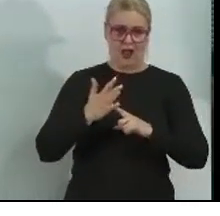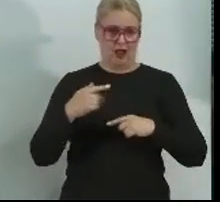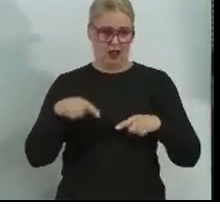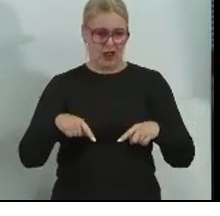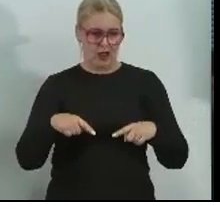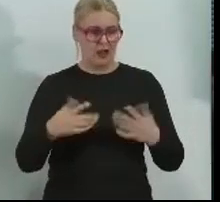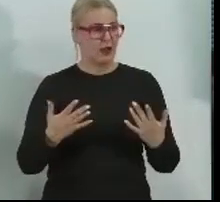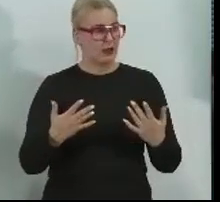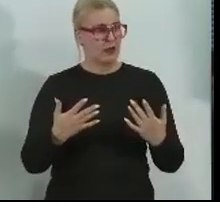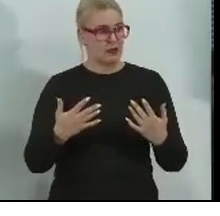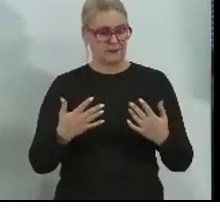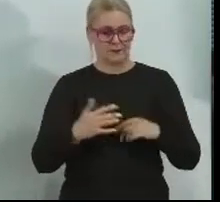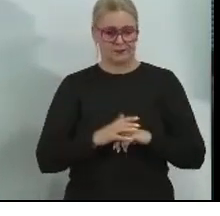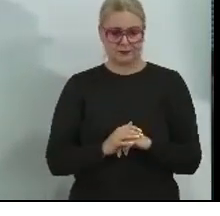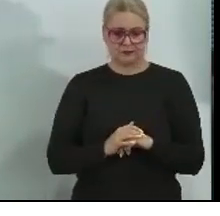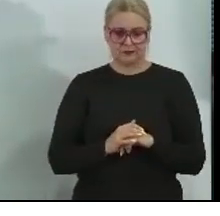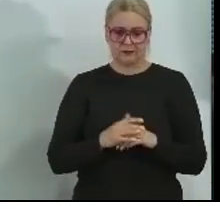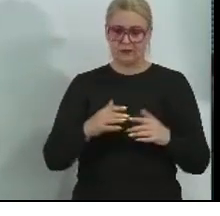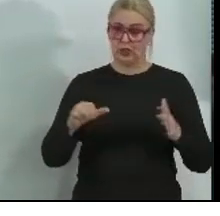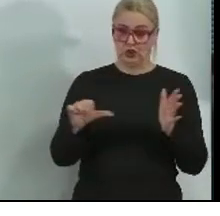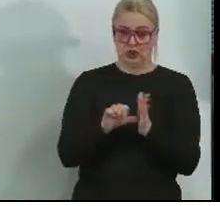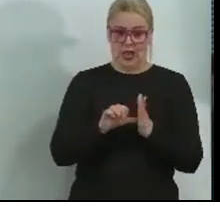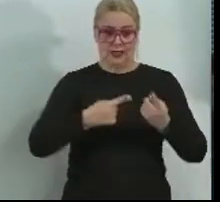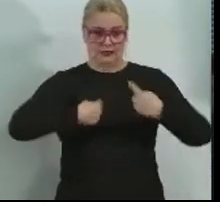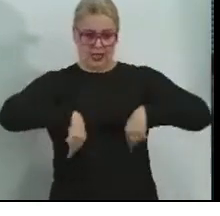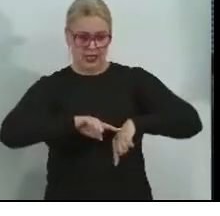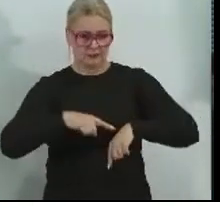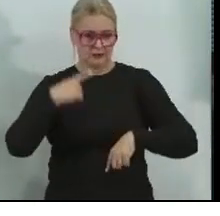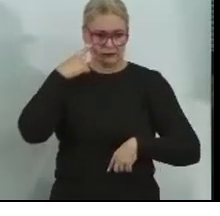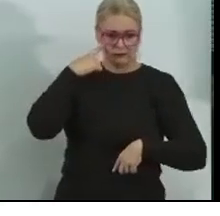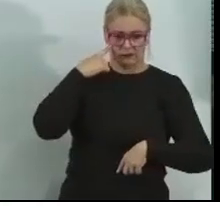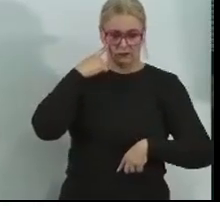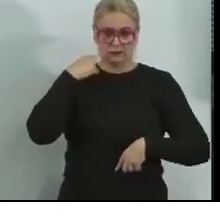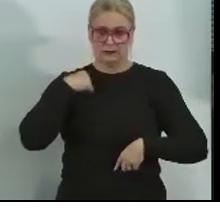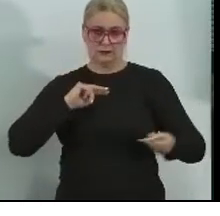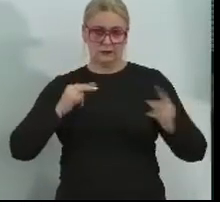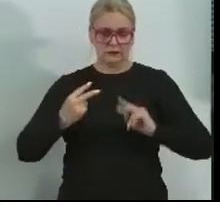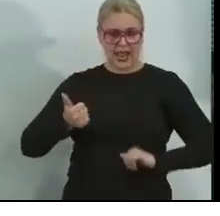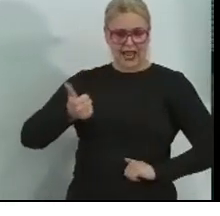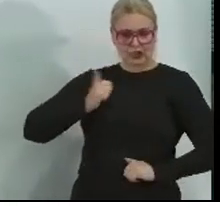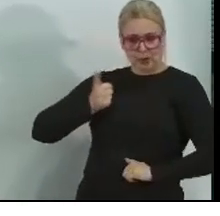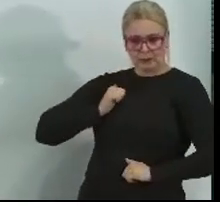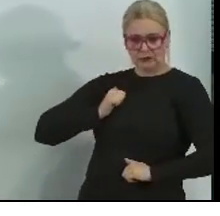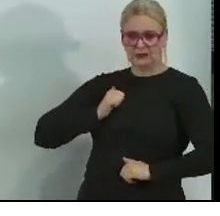a really important moment for us all in life. Have we yet had that moment around disability